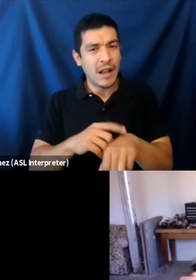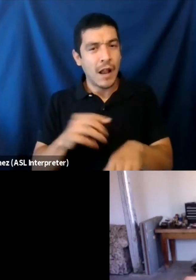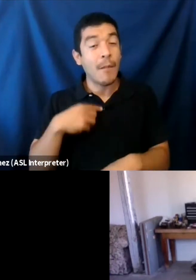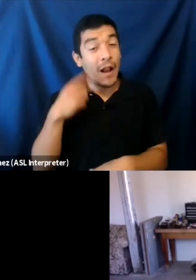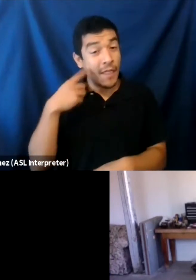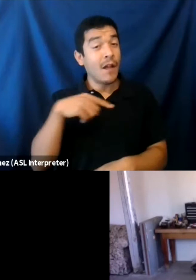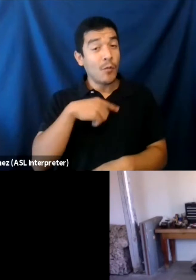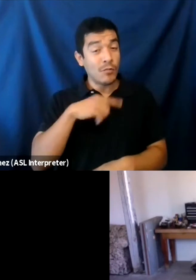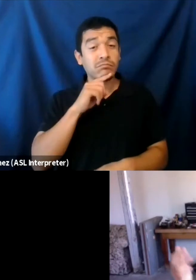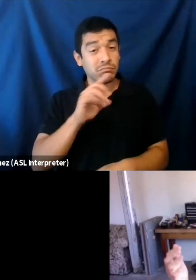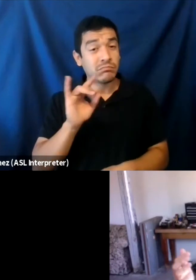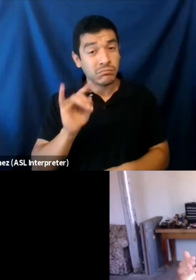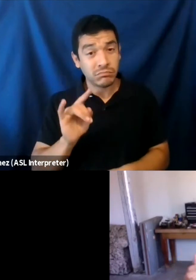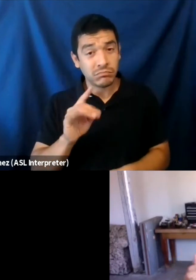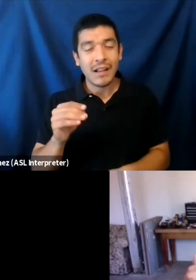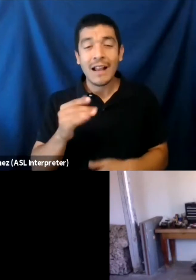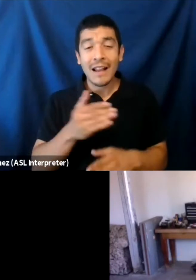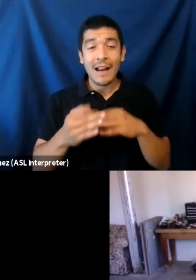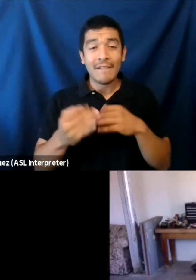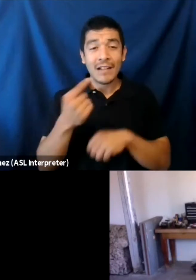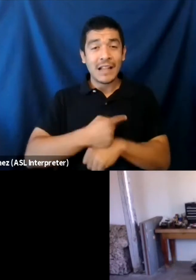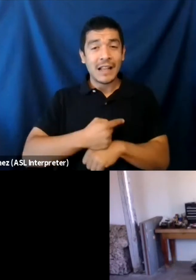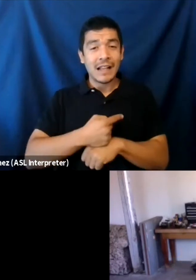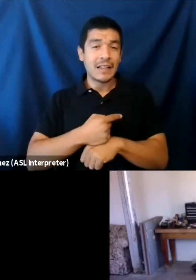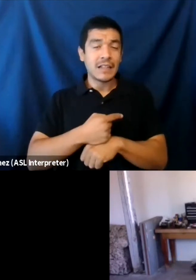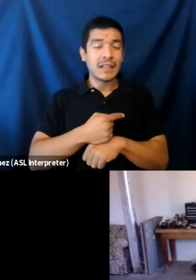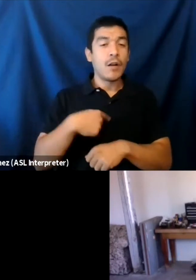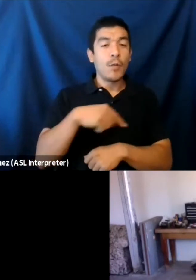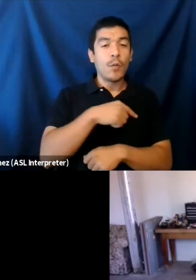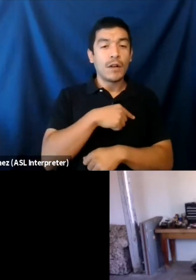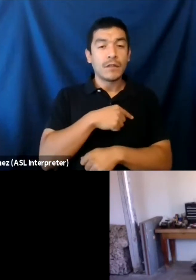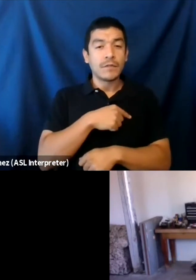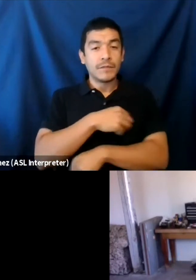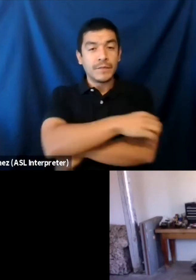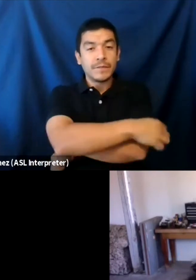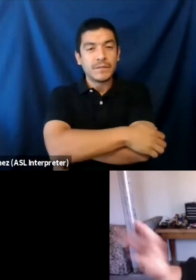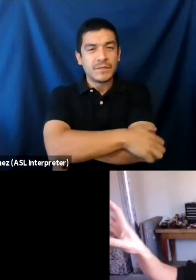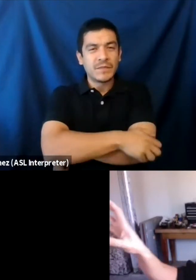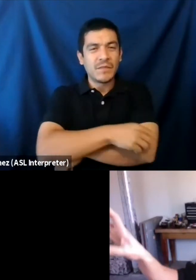And yeah, at the end of the day, it's just like, we had that as a departure.